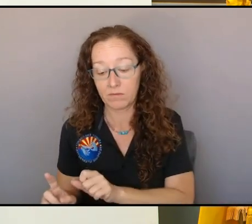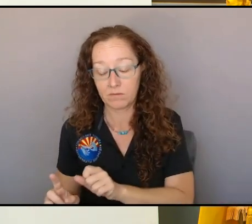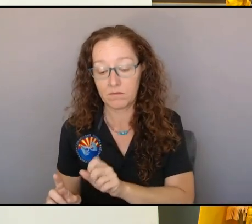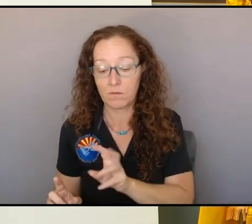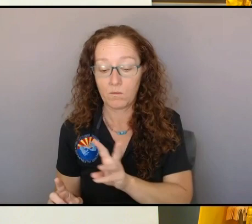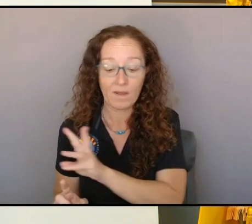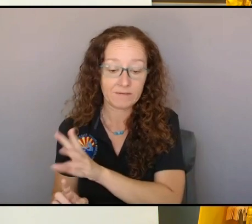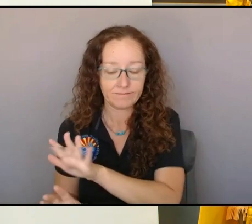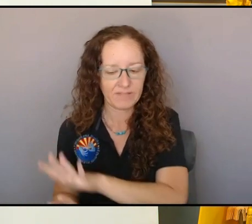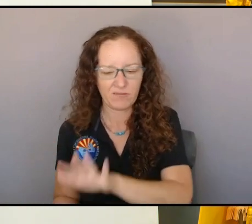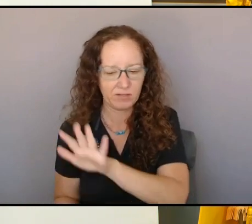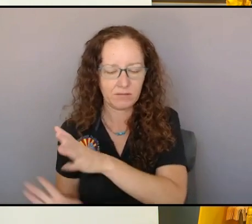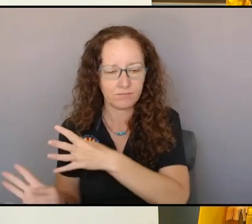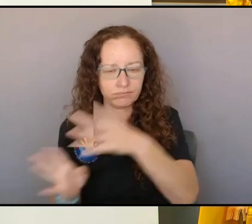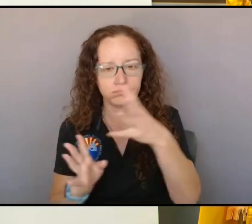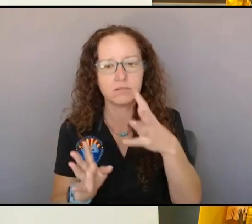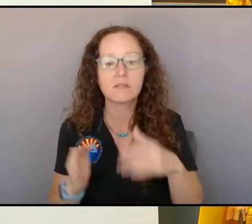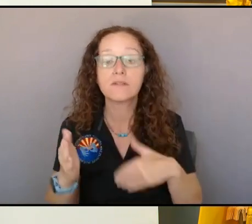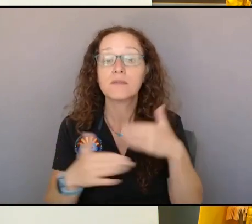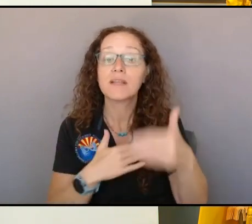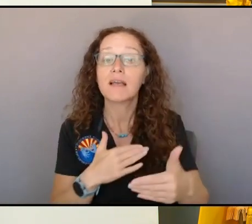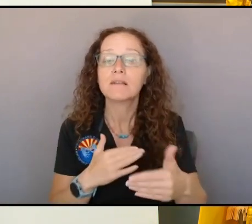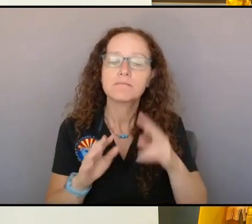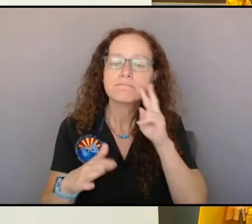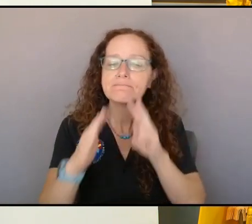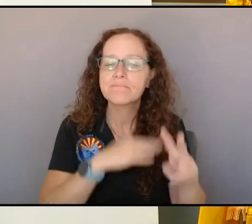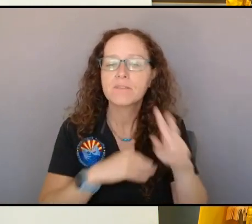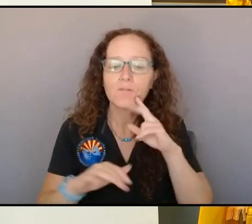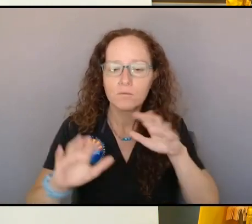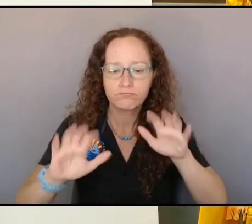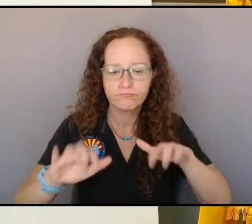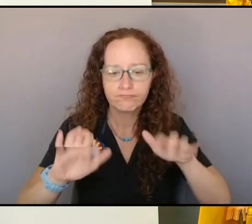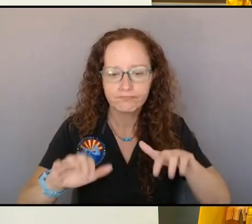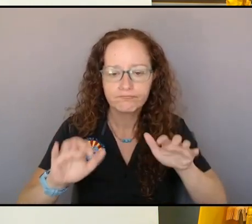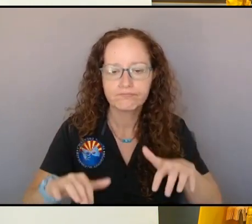And we're doing it today, tomorrow, Sunday, Monday,